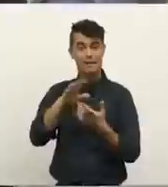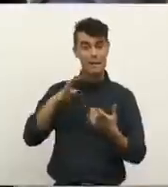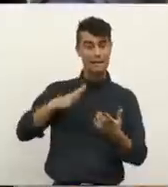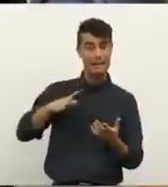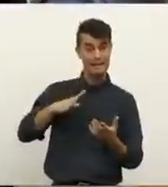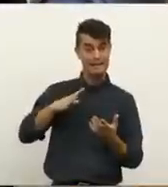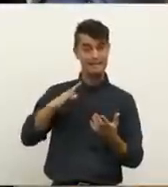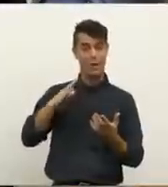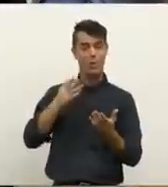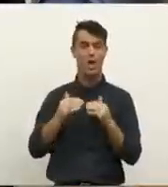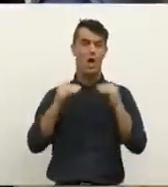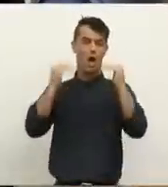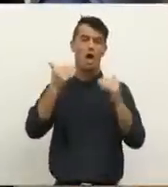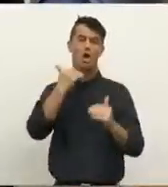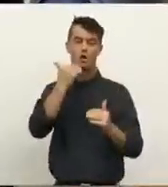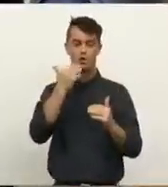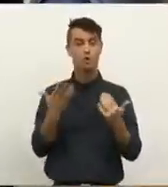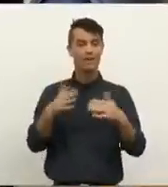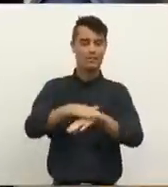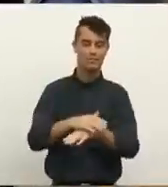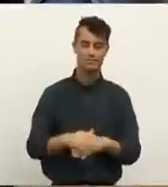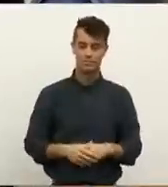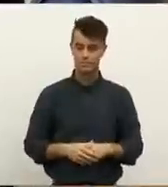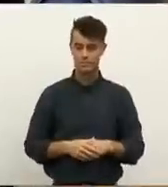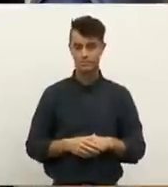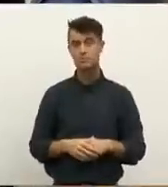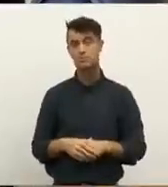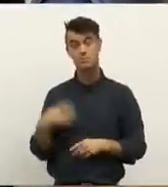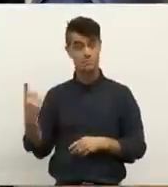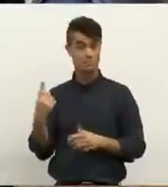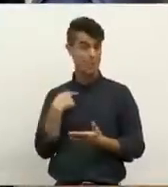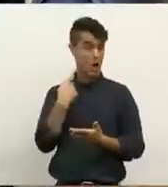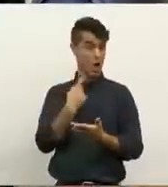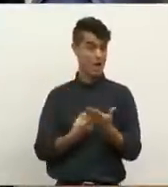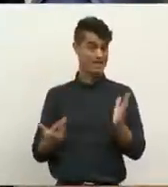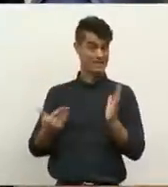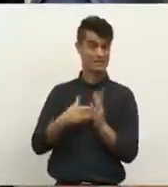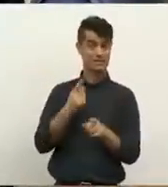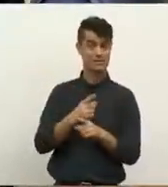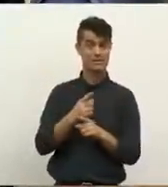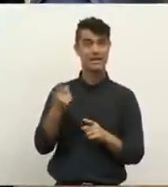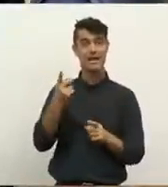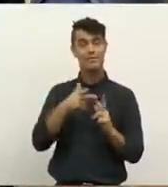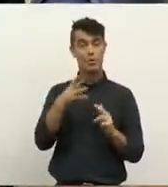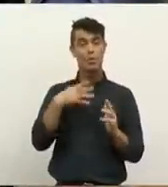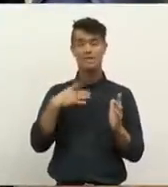Certainly, my only follow up there would be, it's a lot easier if you've already got an item that you're wanting to replace,